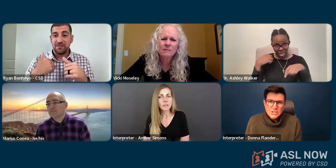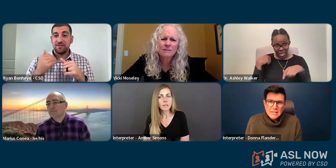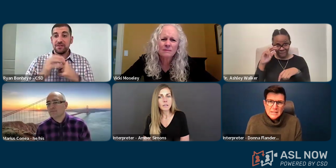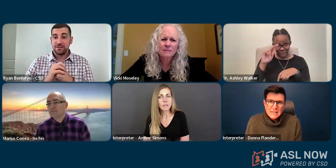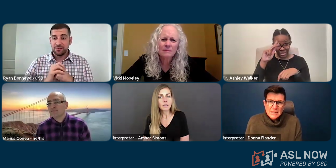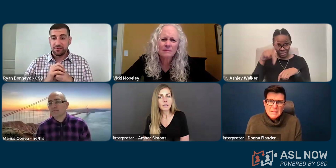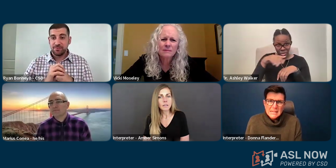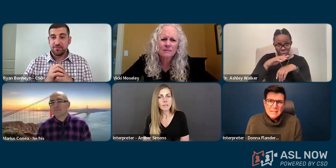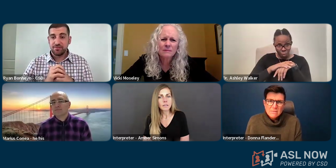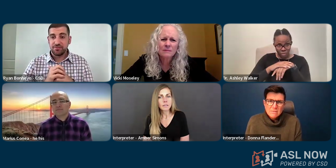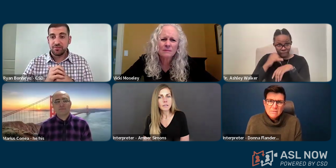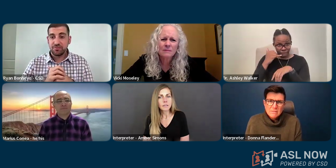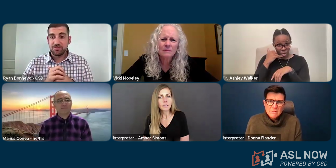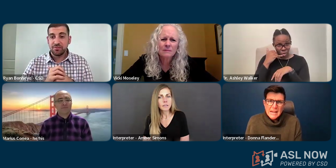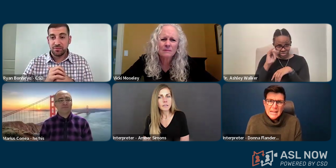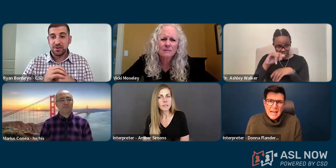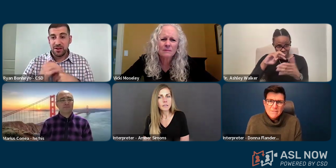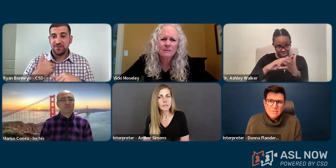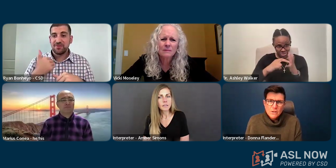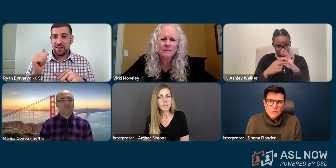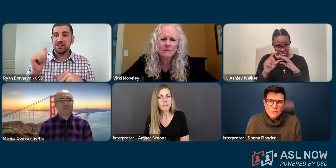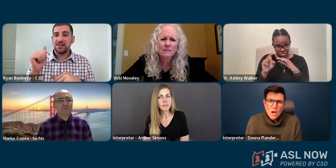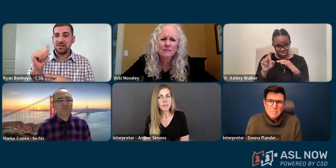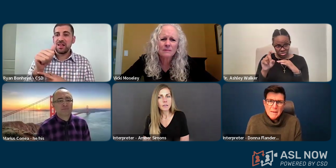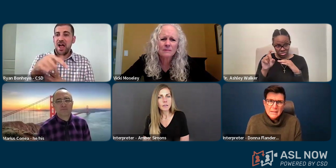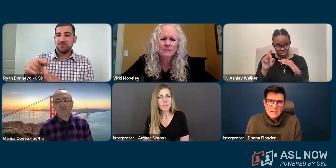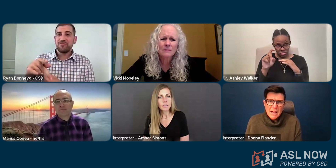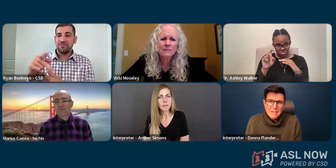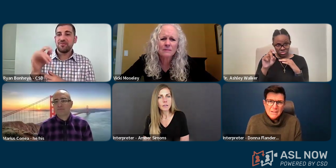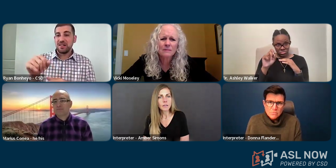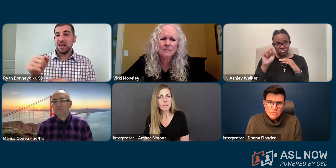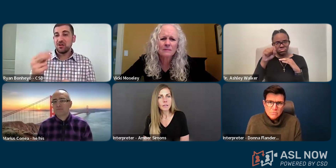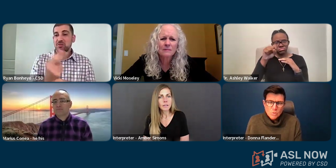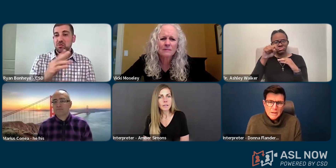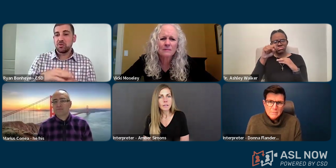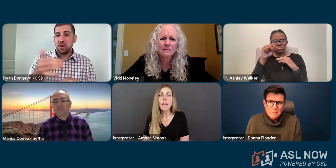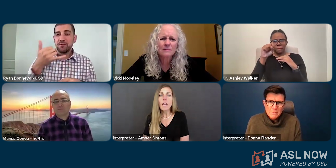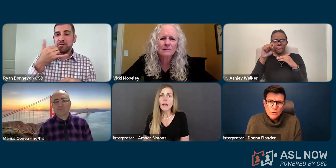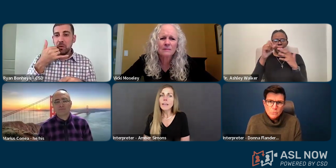This is Ashley, meaning, can I have a video phone on my iPhone or my mobile?